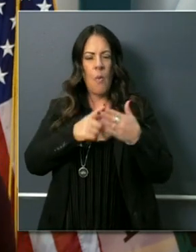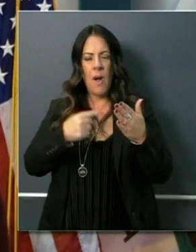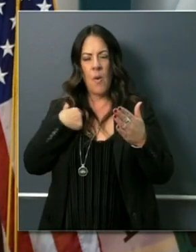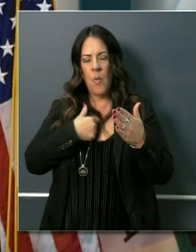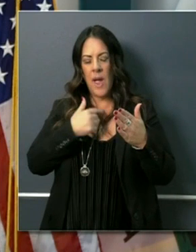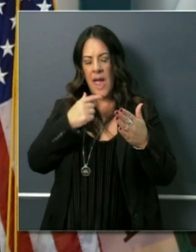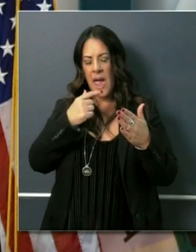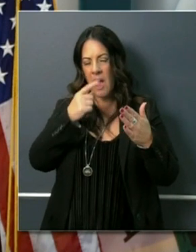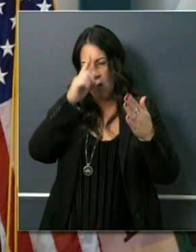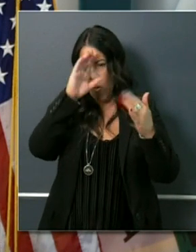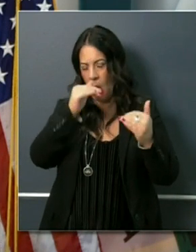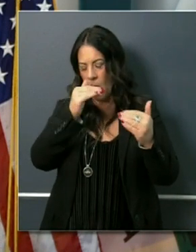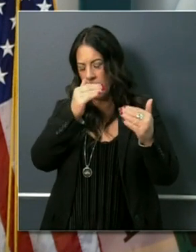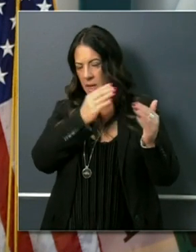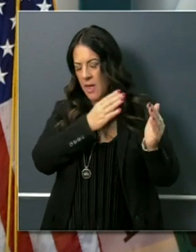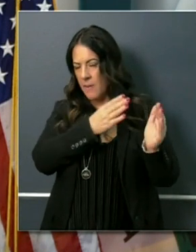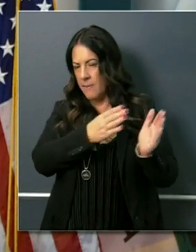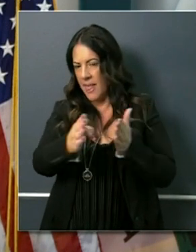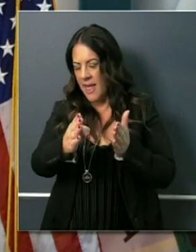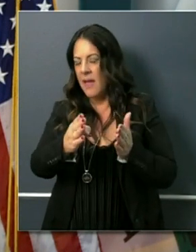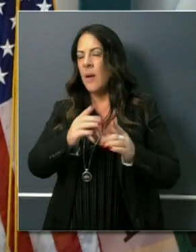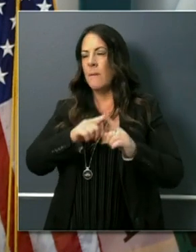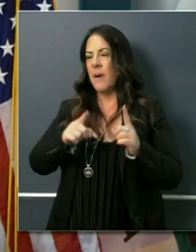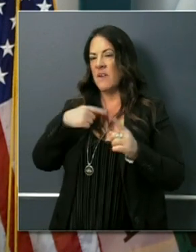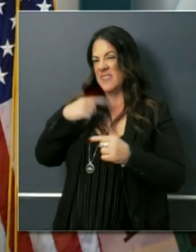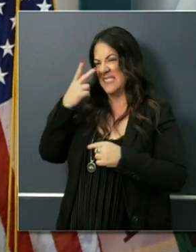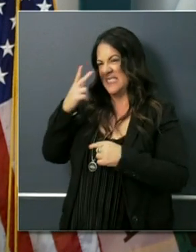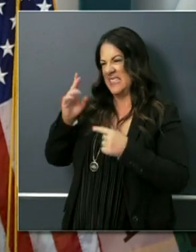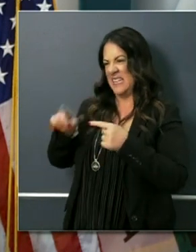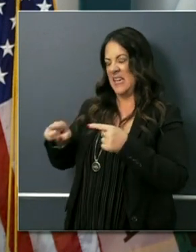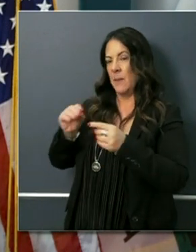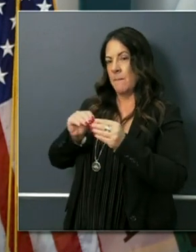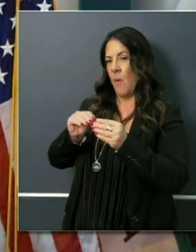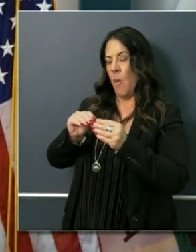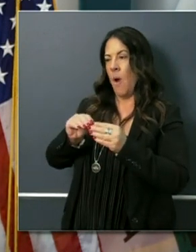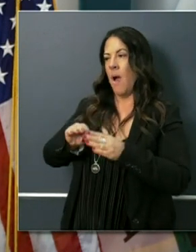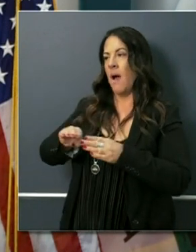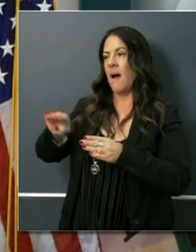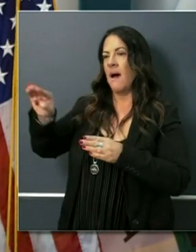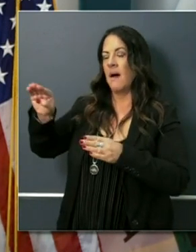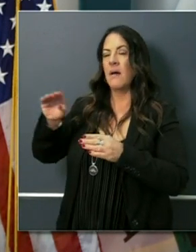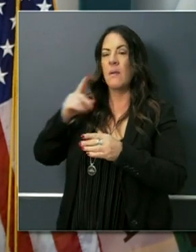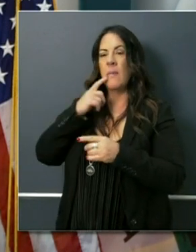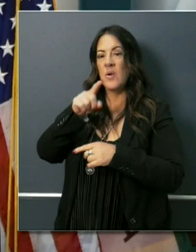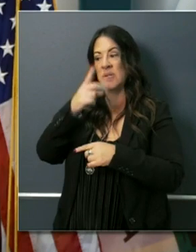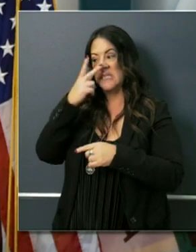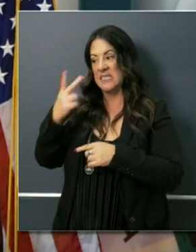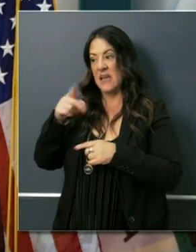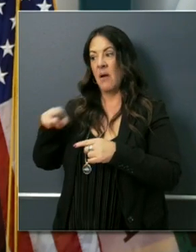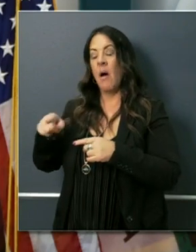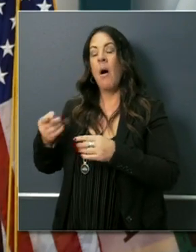HAVE OUR ACTUAL DATA, IT IS TRACKING ALMOST IDENTICAL IN ON THE LINE THAT WE WERE PLANNING ON.